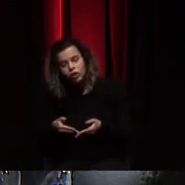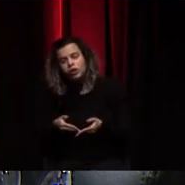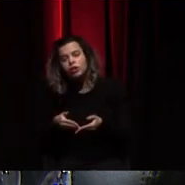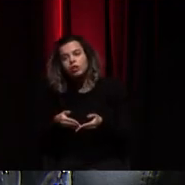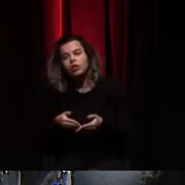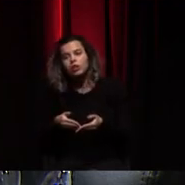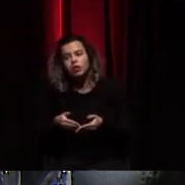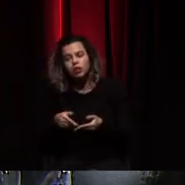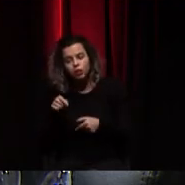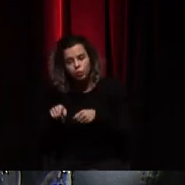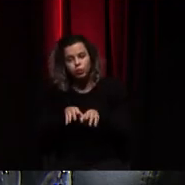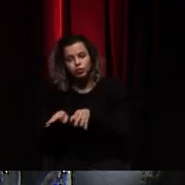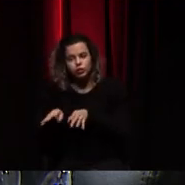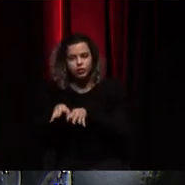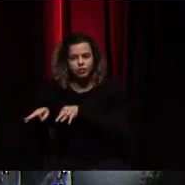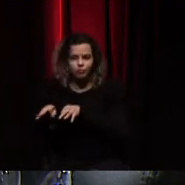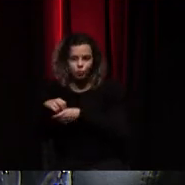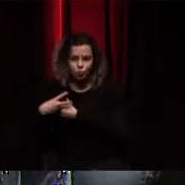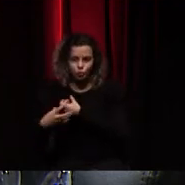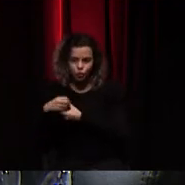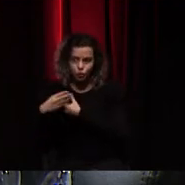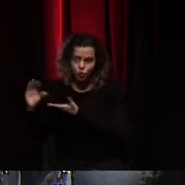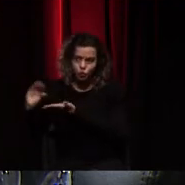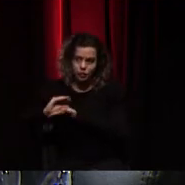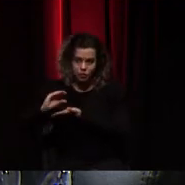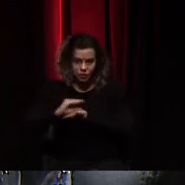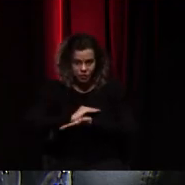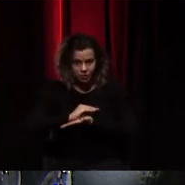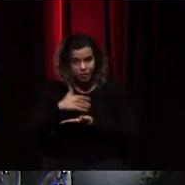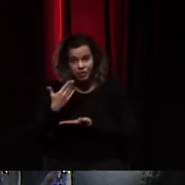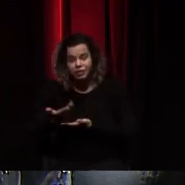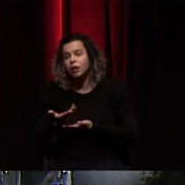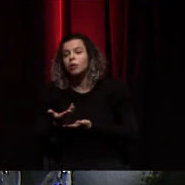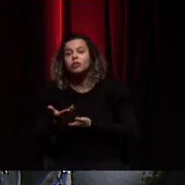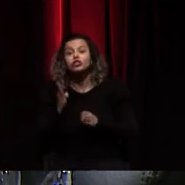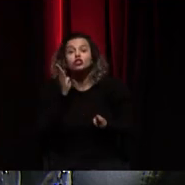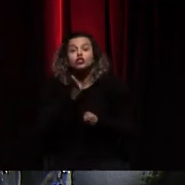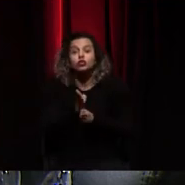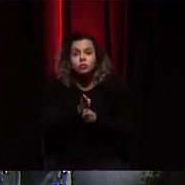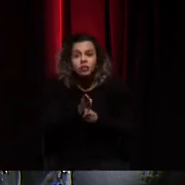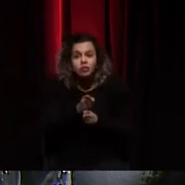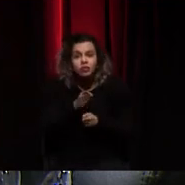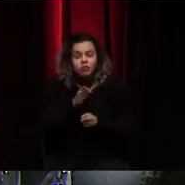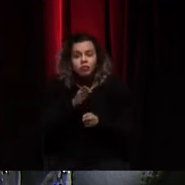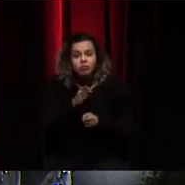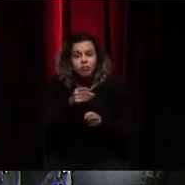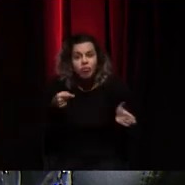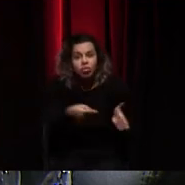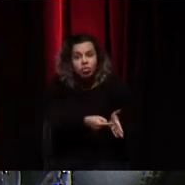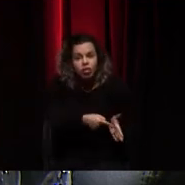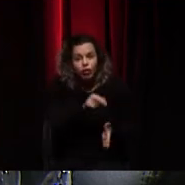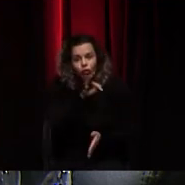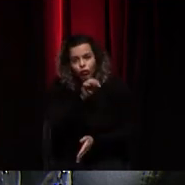on these sponsored content projects. So understand the newsroom would be giving